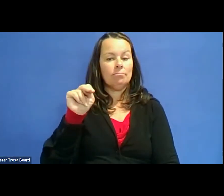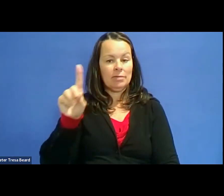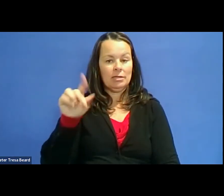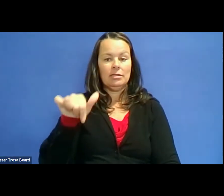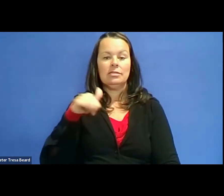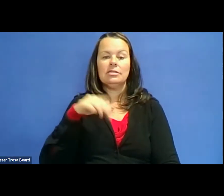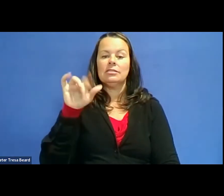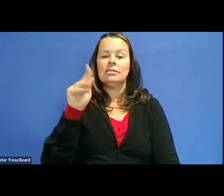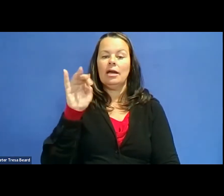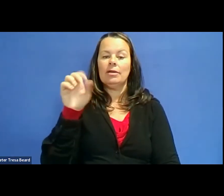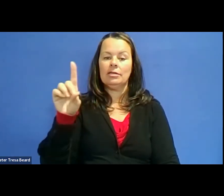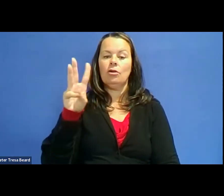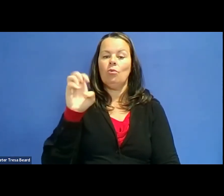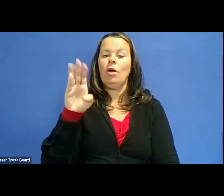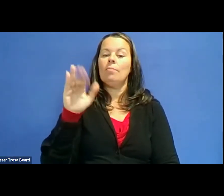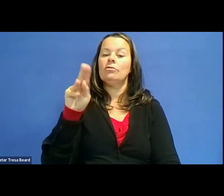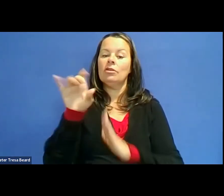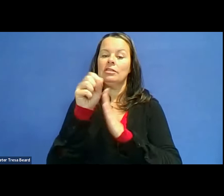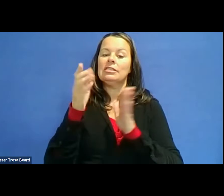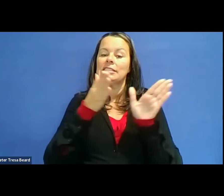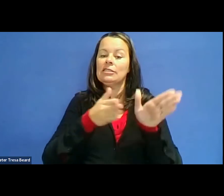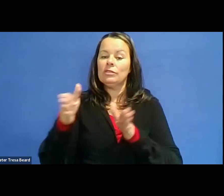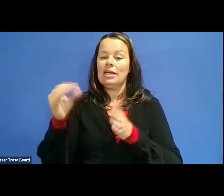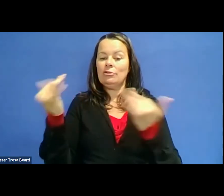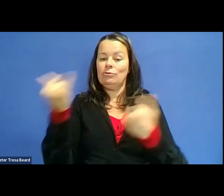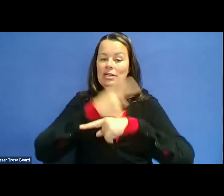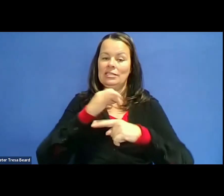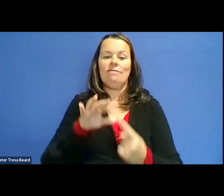we're releasing our third annual State of Accessibility Report.